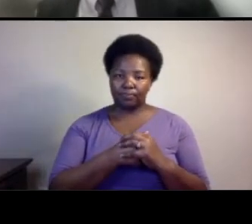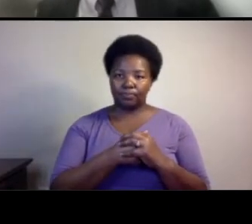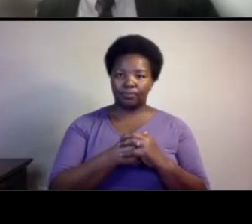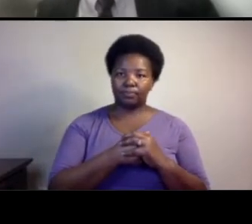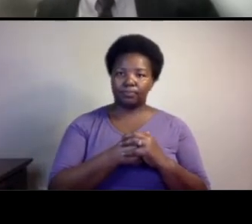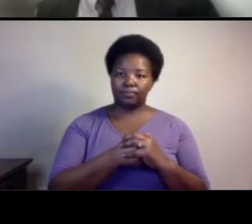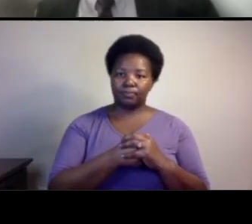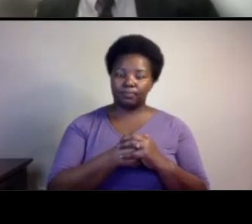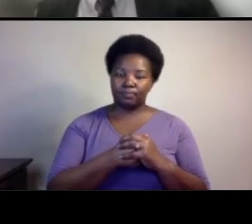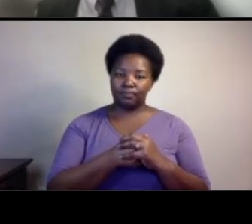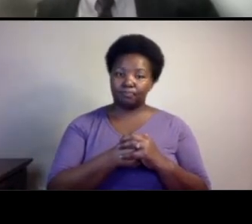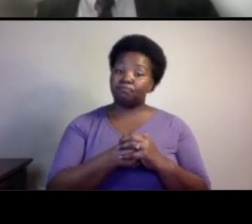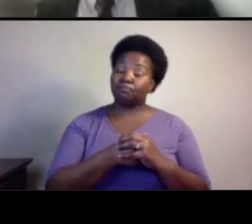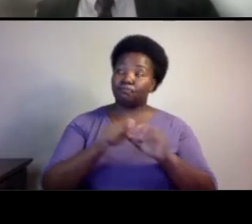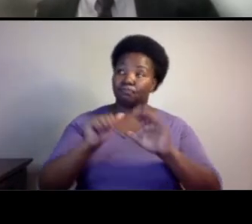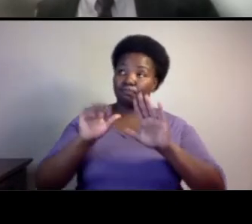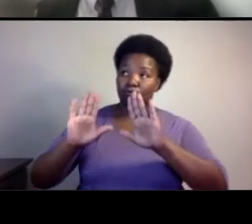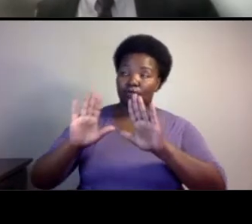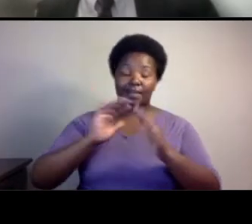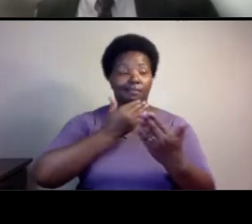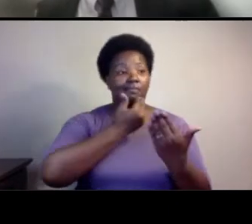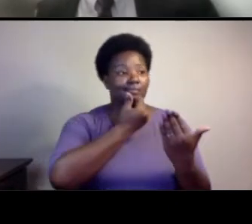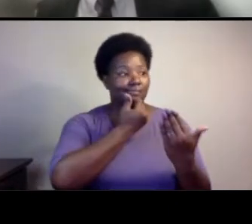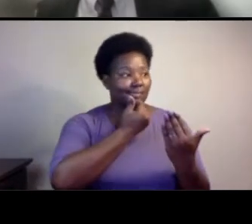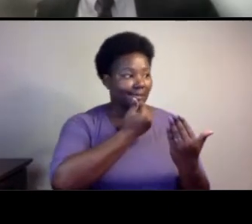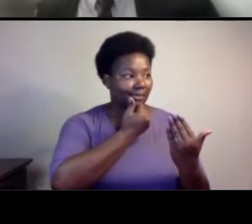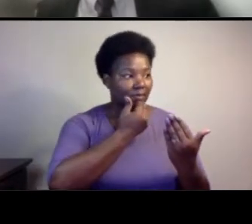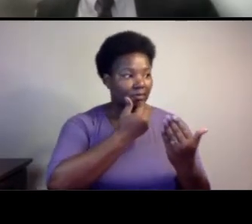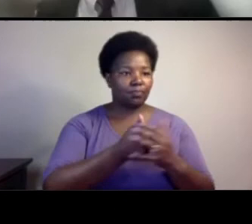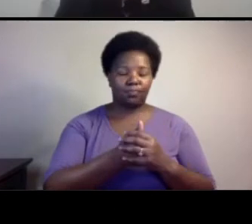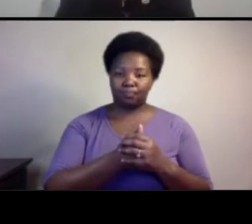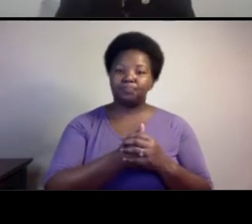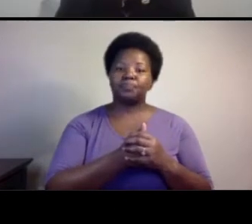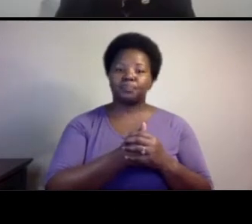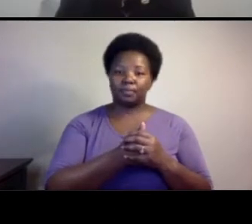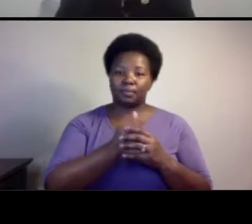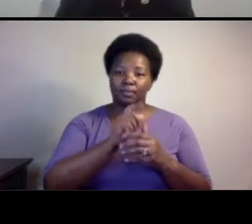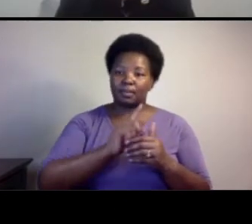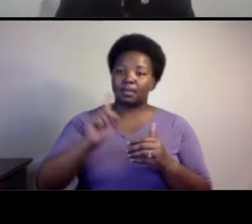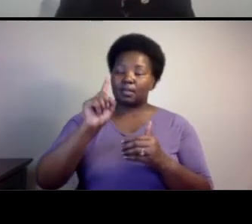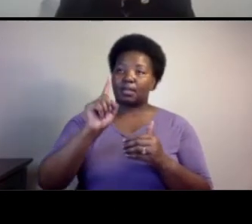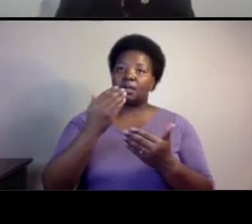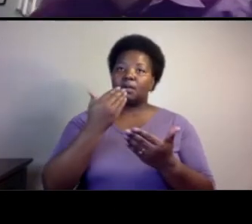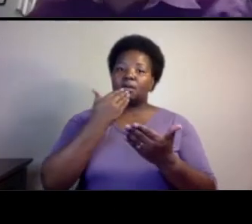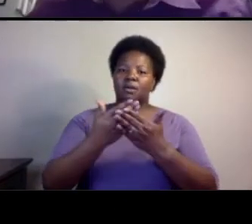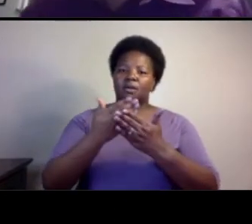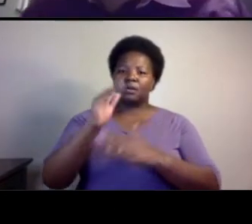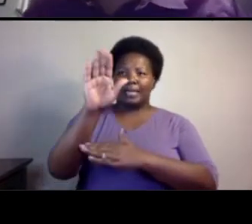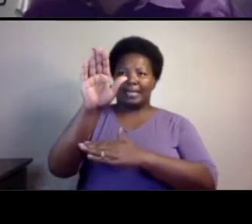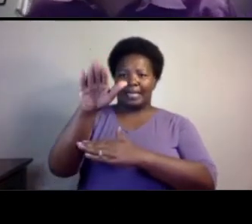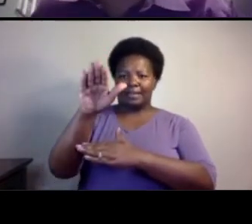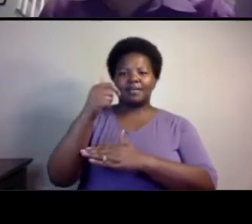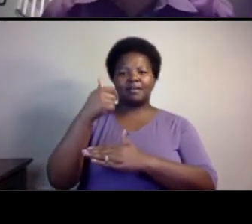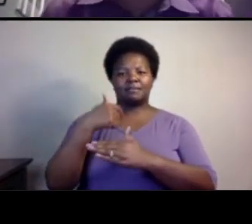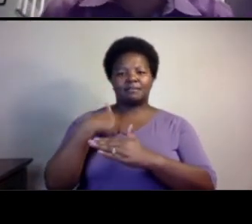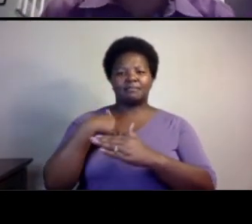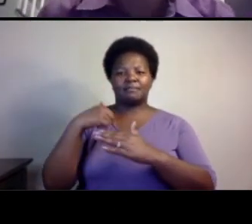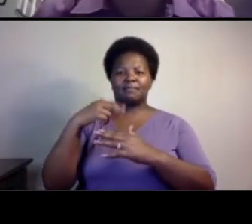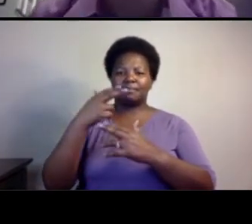great thank you hey good evening rick kenny i would just add one thing i'm i'm a ddot